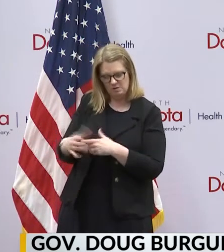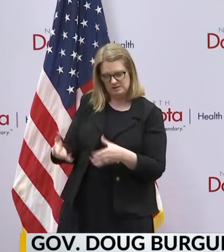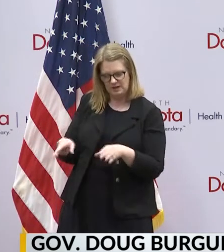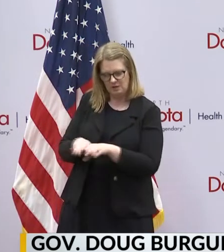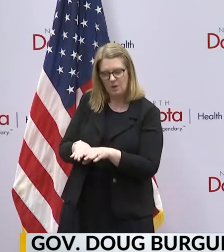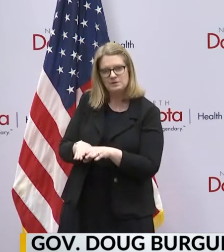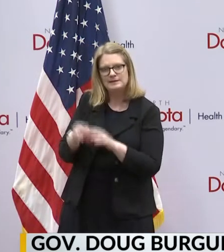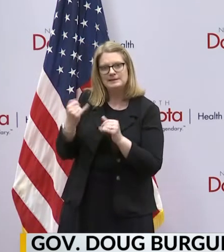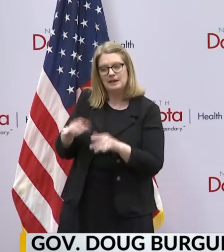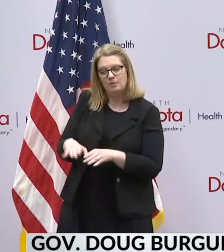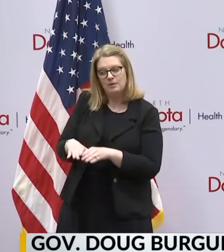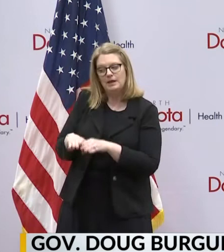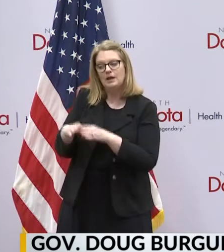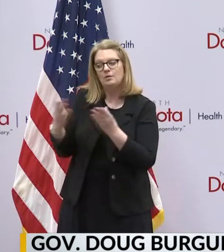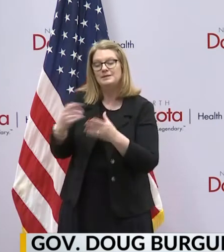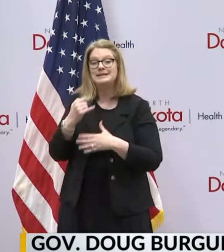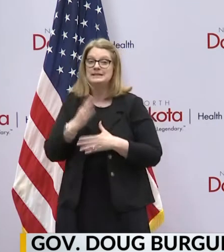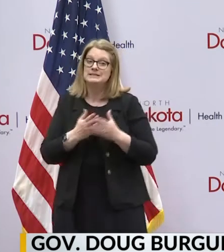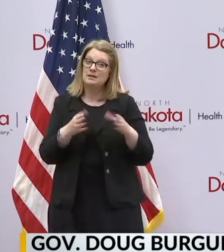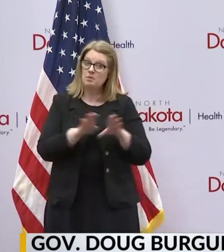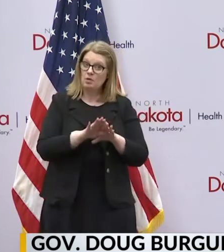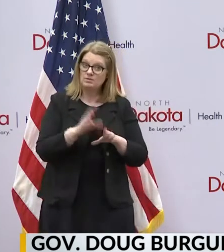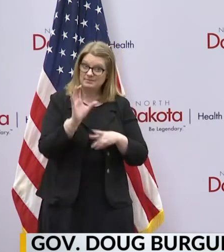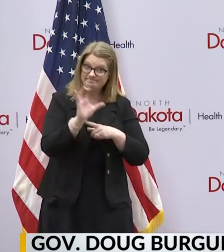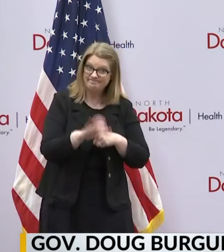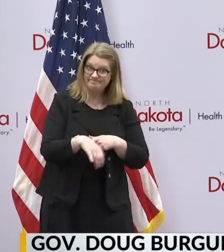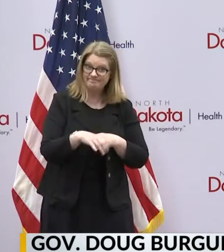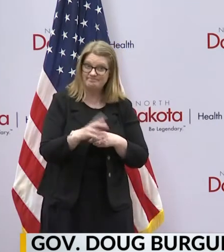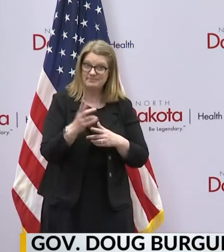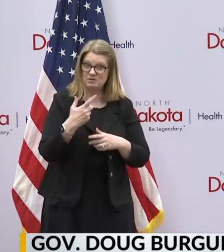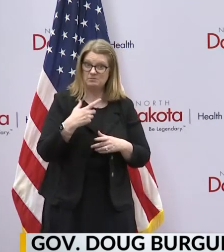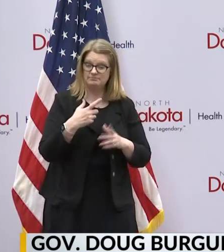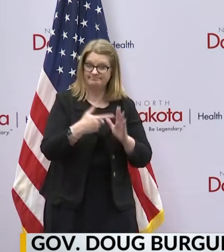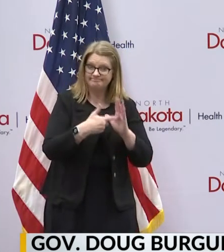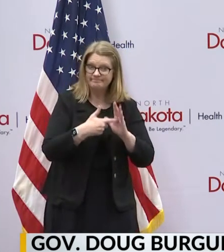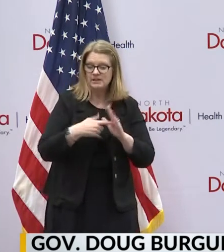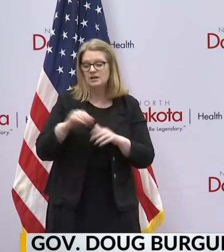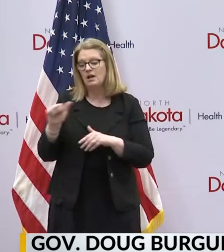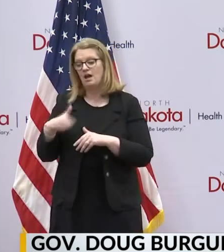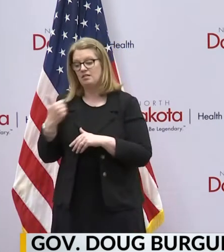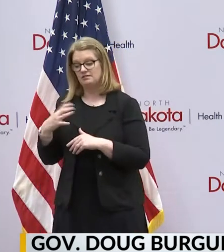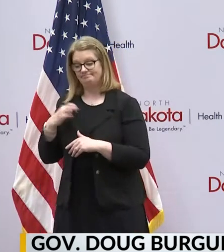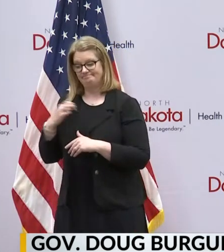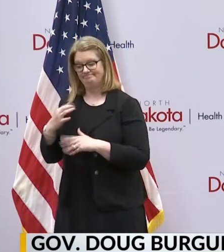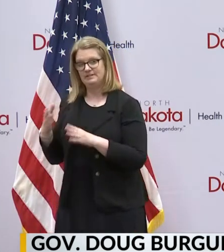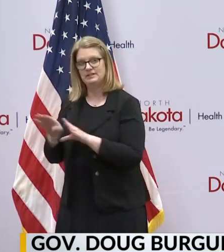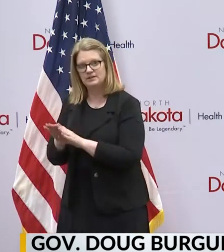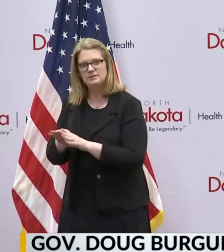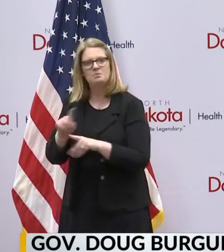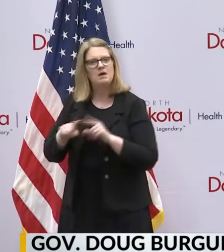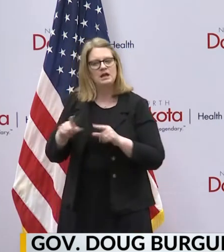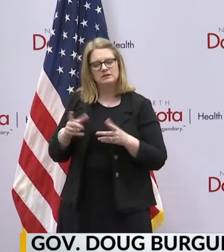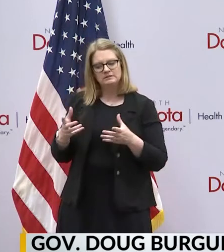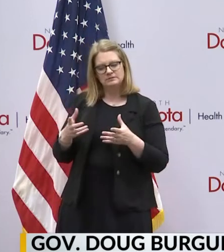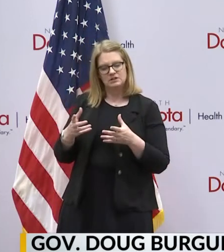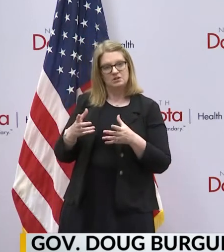LIMITED SECTORS, THOSE 7% OF THE JOBS IN OUR ECONOMY THAT WERE CLOSED MANDATORILY, OTHER CLOSED